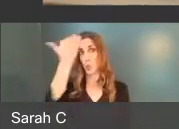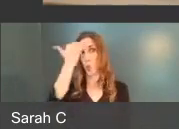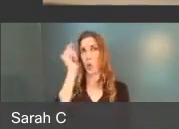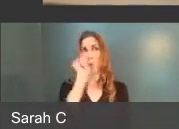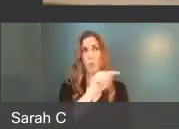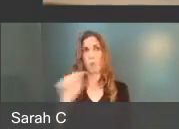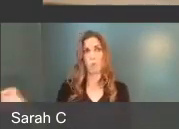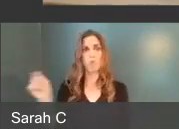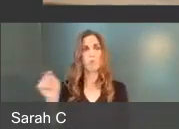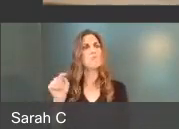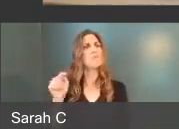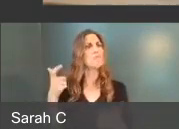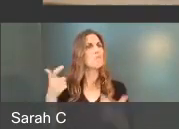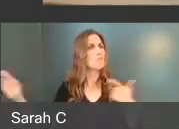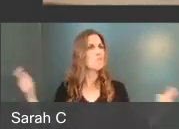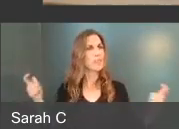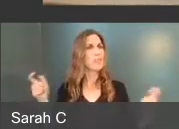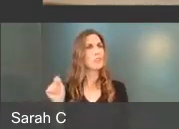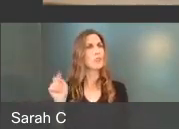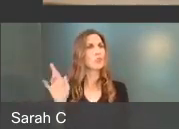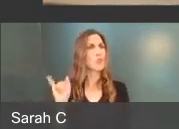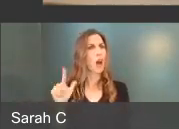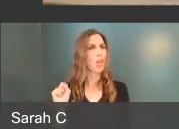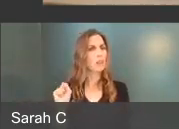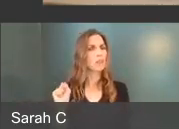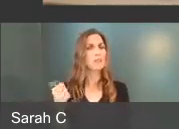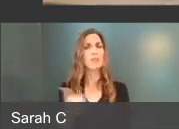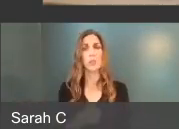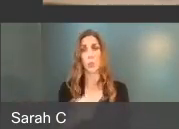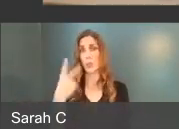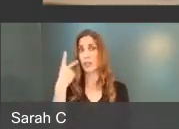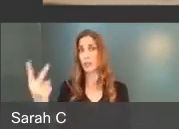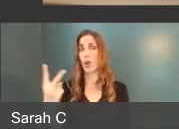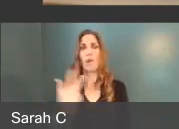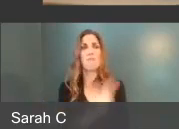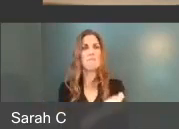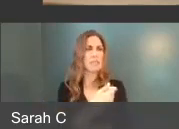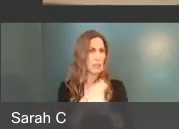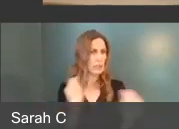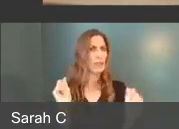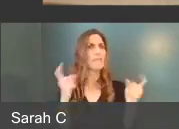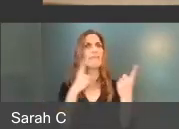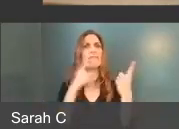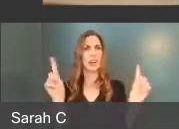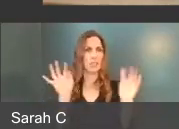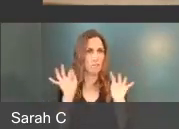clinical trials, and we saw that these vaccines are very safe and very effective with both doses.